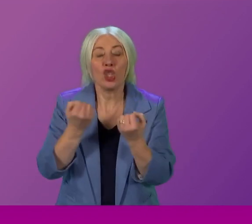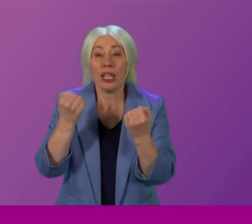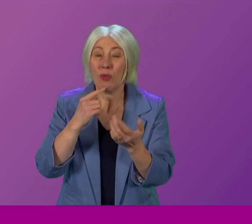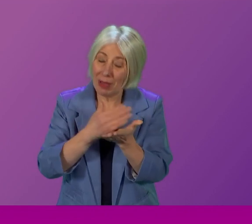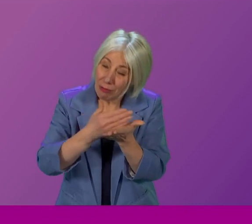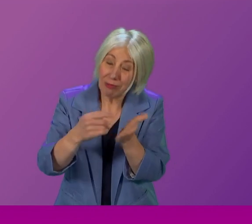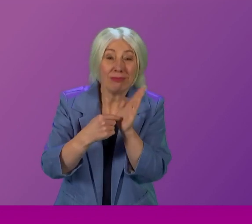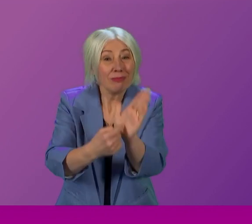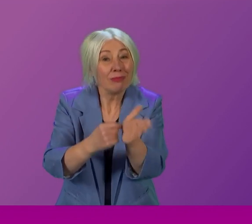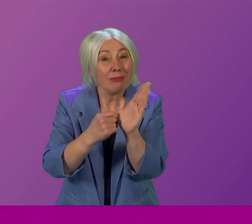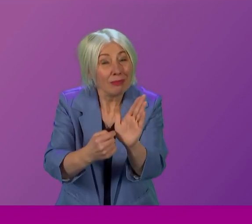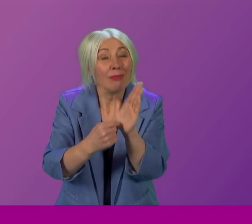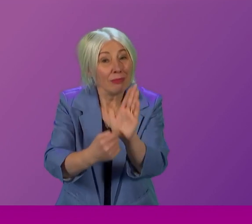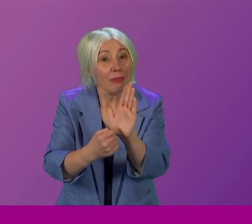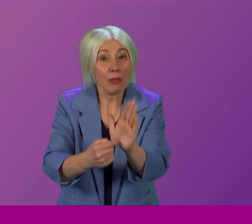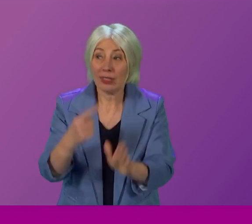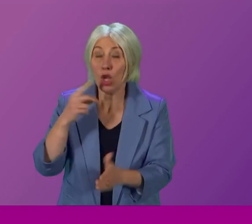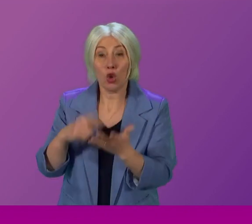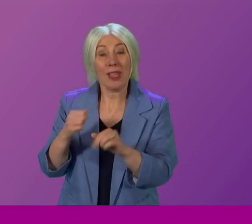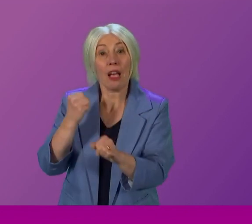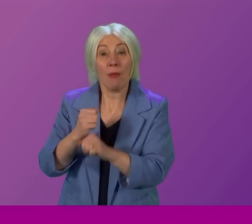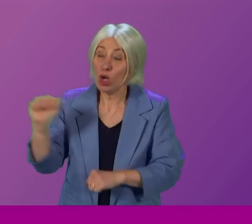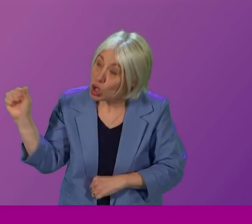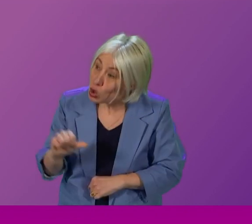the actions that the United Kingdom Government should and must now take to ensure a fair and